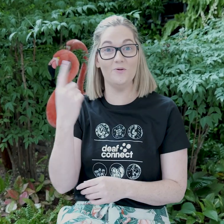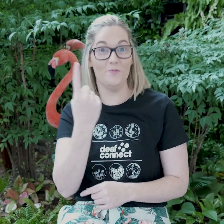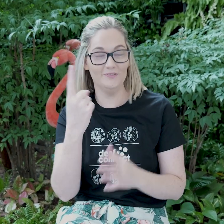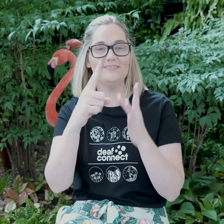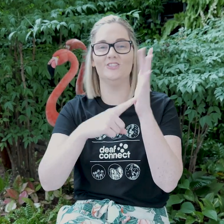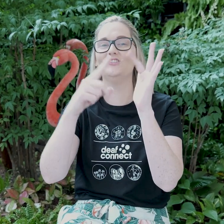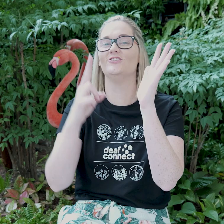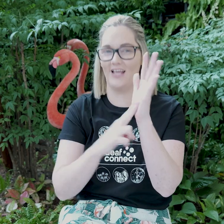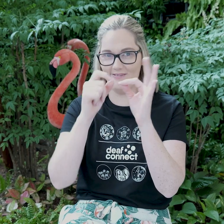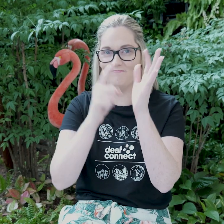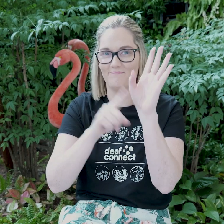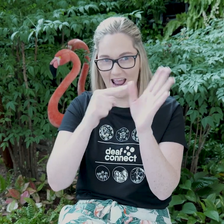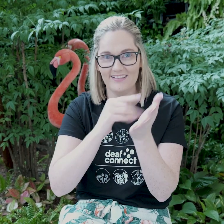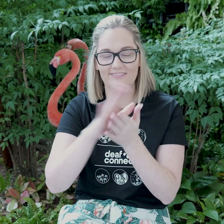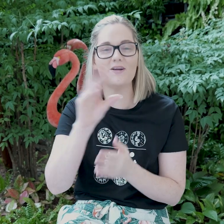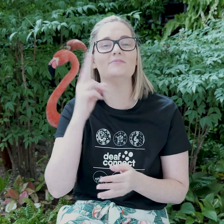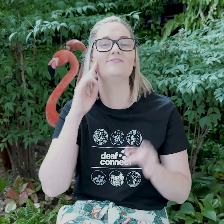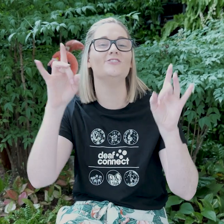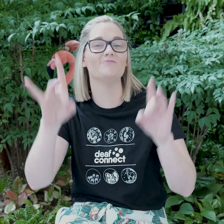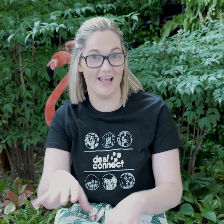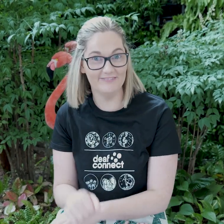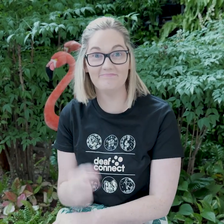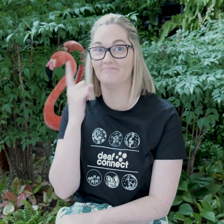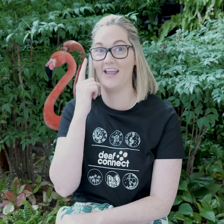Over to you, Jen Blyth from Deaf Australia.